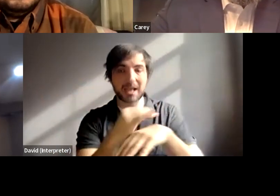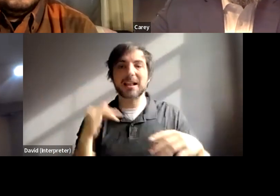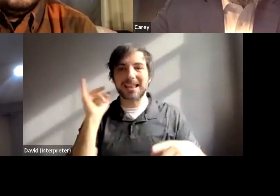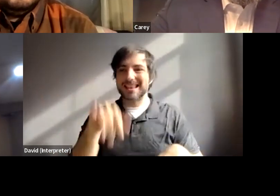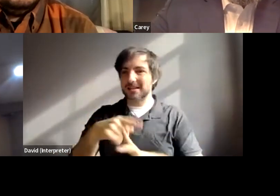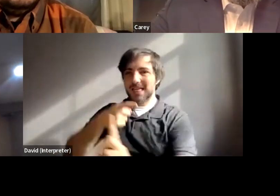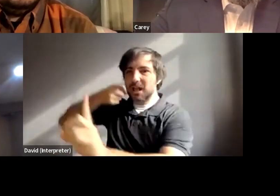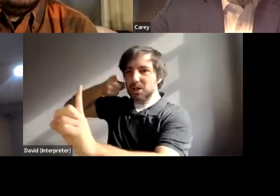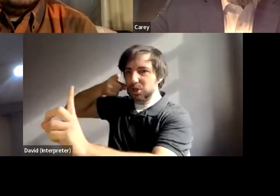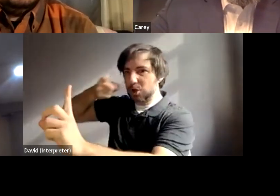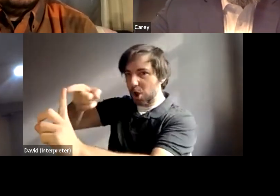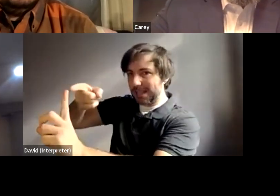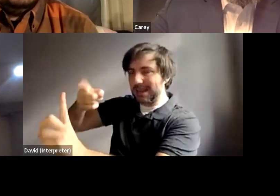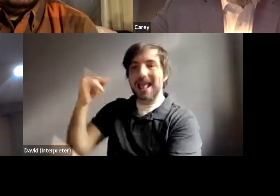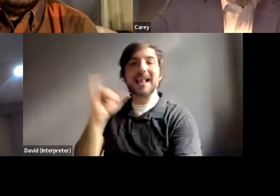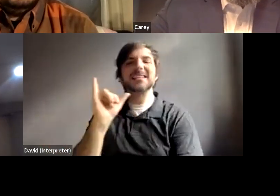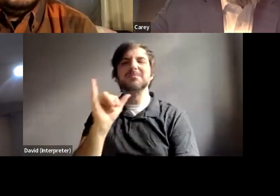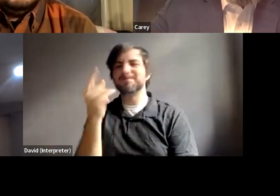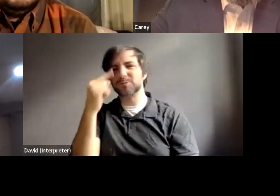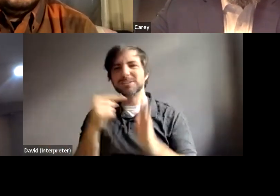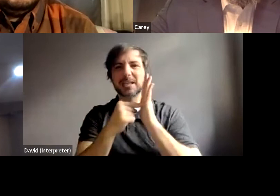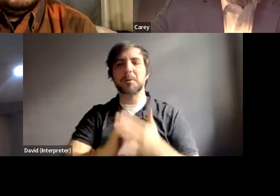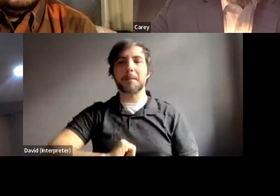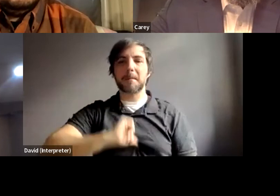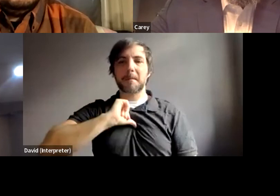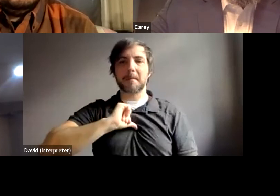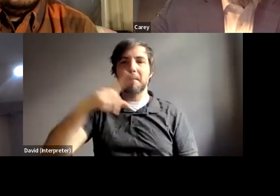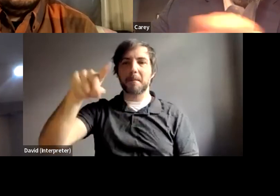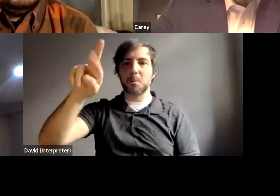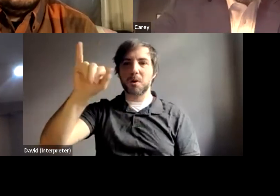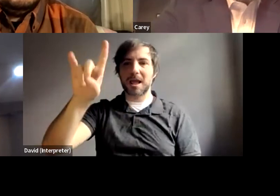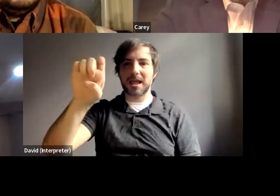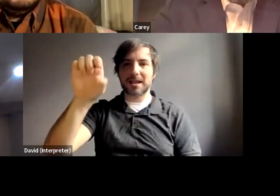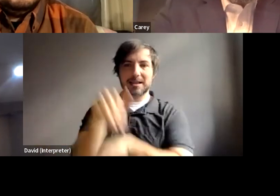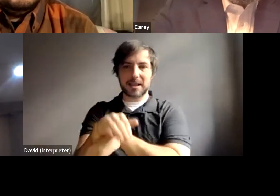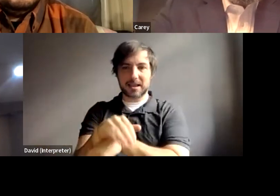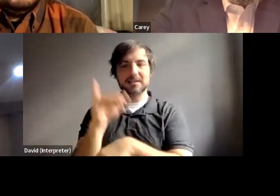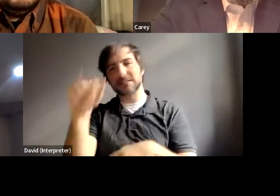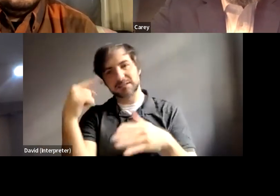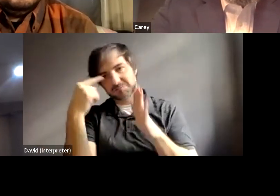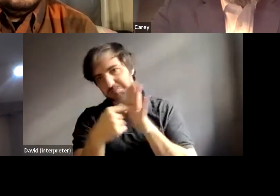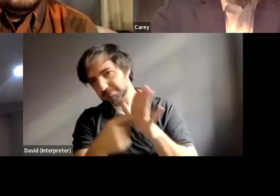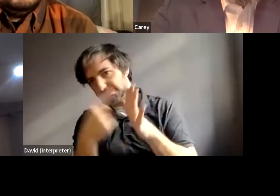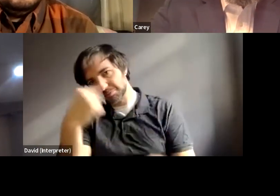like pride night, is an example for us. Other ticketing initiatives, I'm